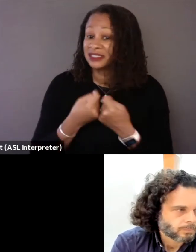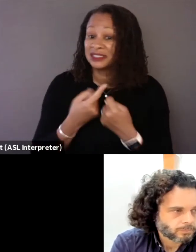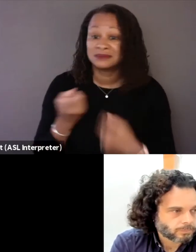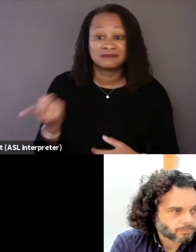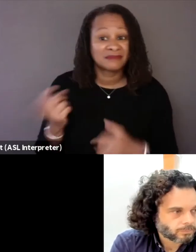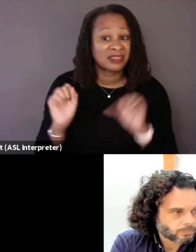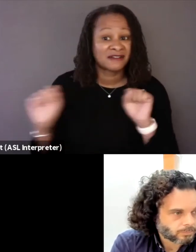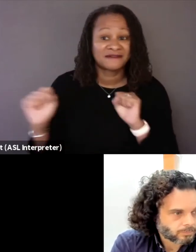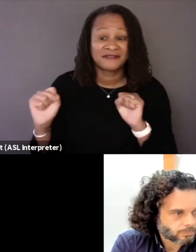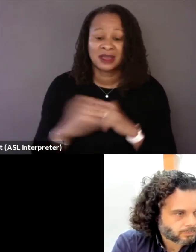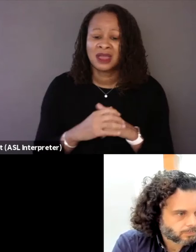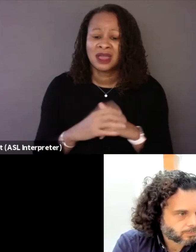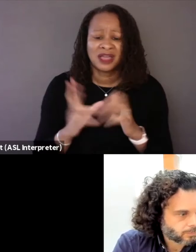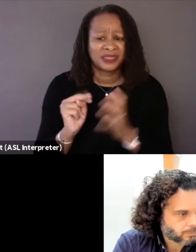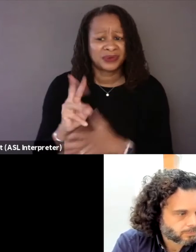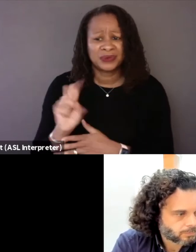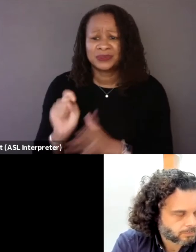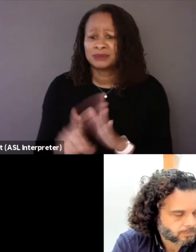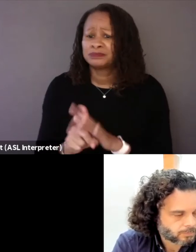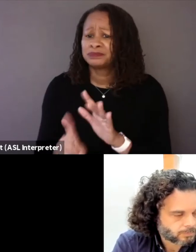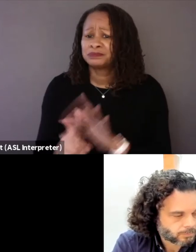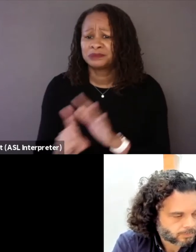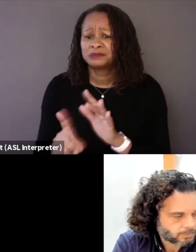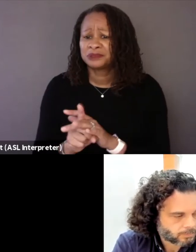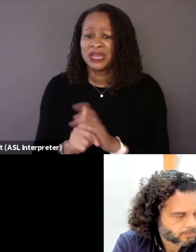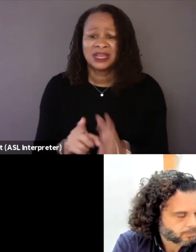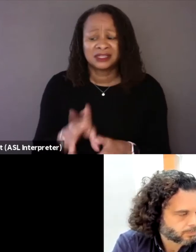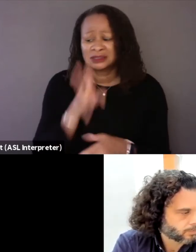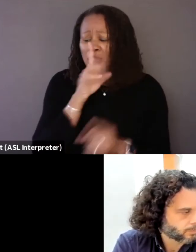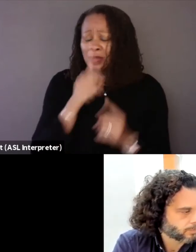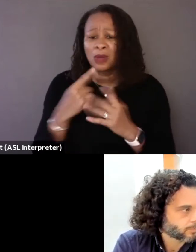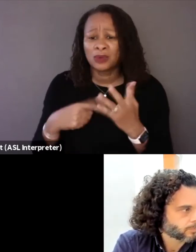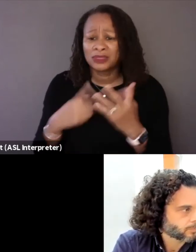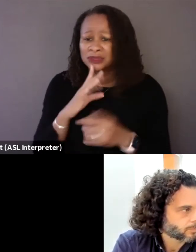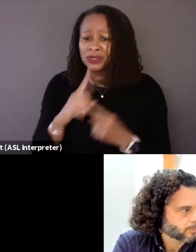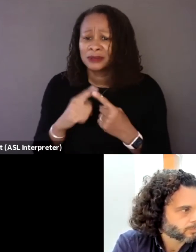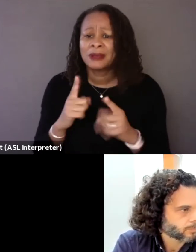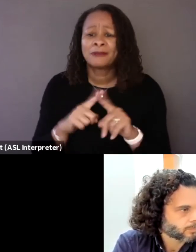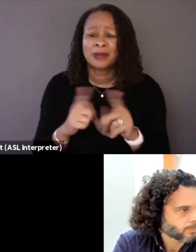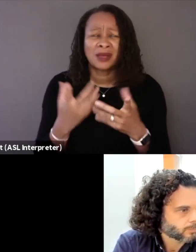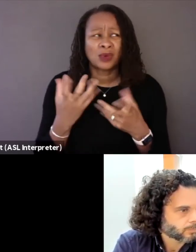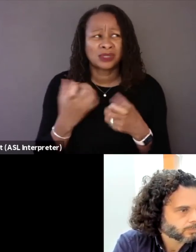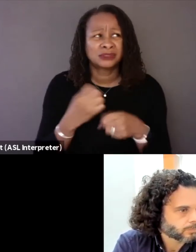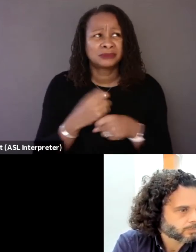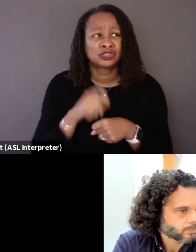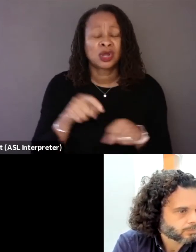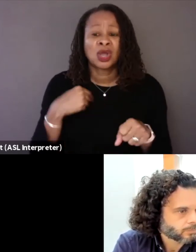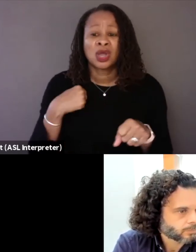they're in the news a lot and this fight a lot, but I think we wanted to make sure to unpack like, when you walk away,